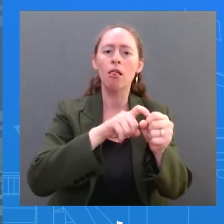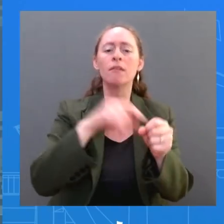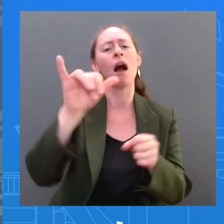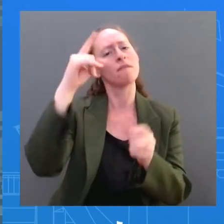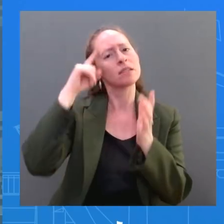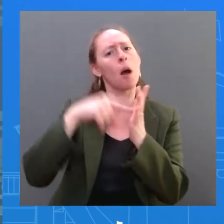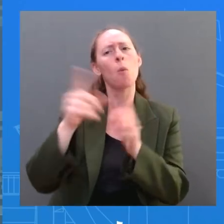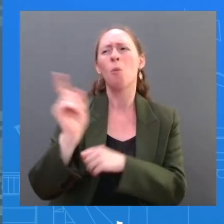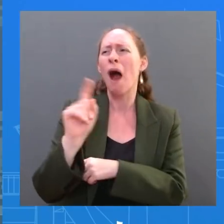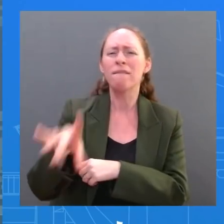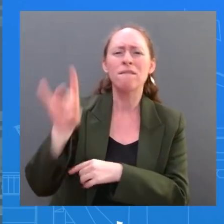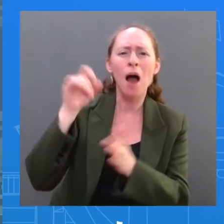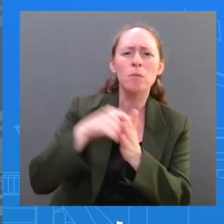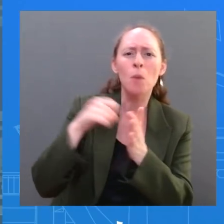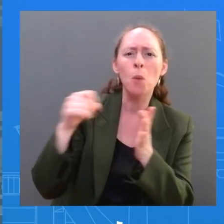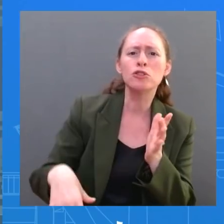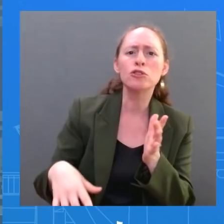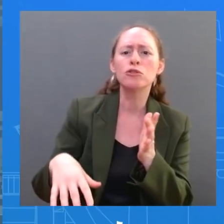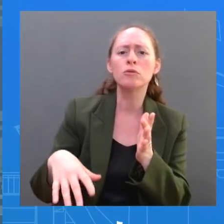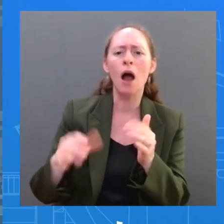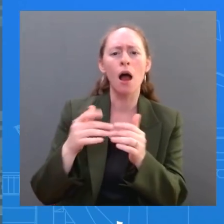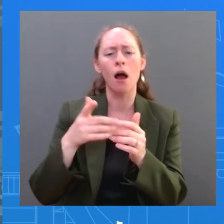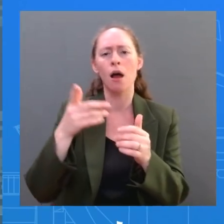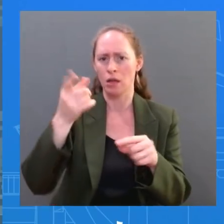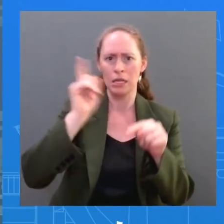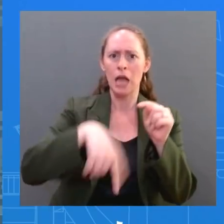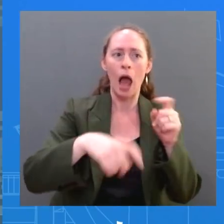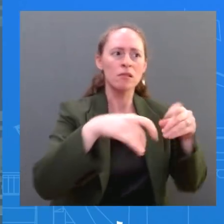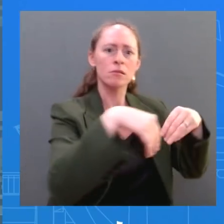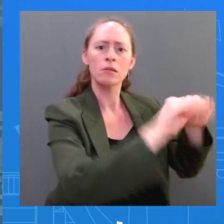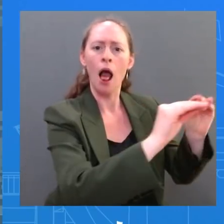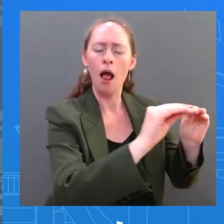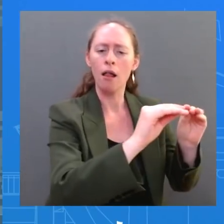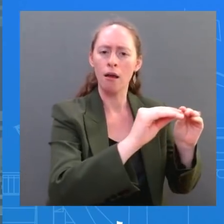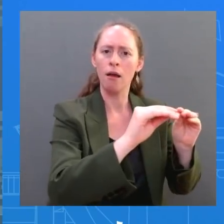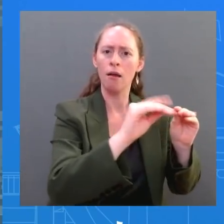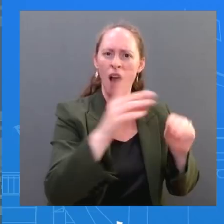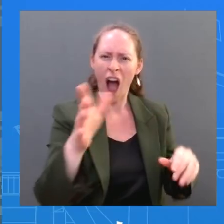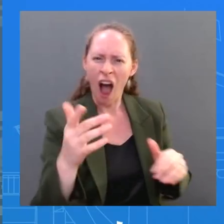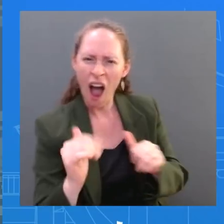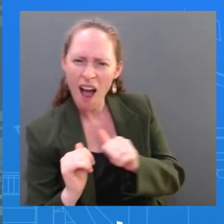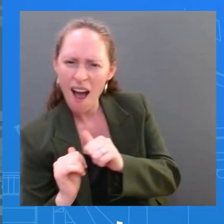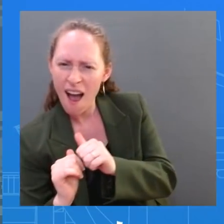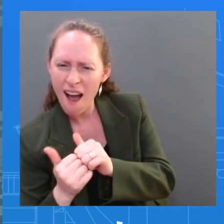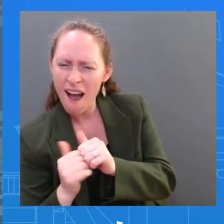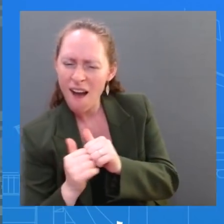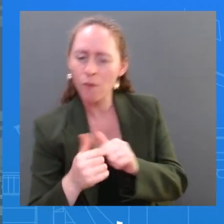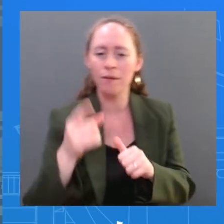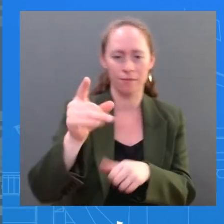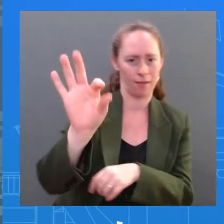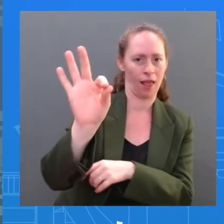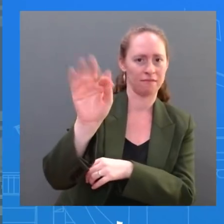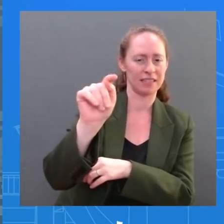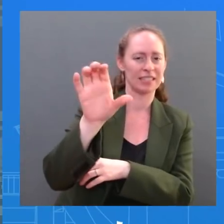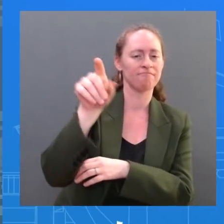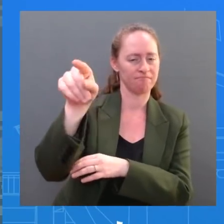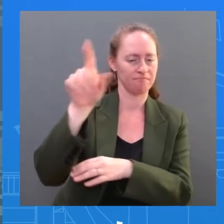Ms. Klein: They have to make -- they have to make their own enforcement decisions, and obviously, neither nor -- certainly not me, but the President can't compel them